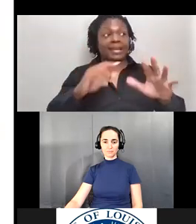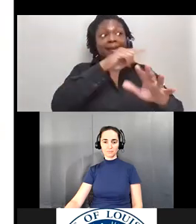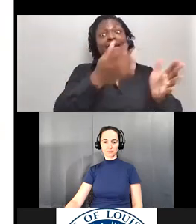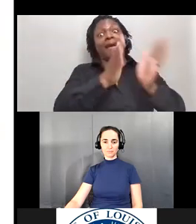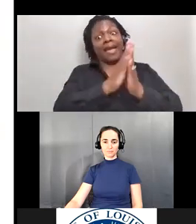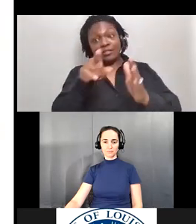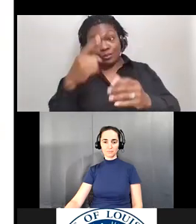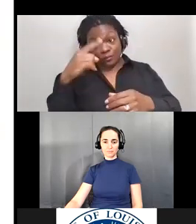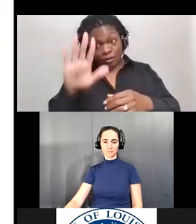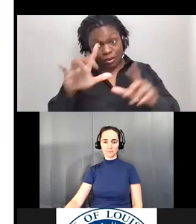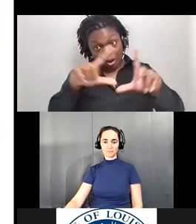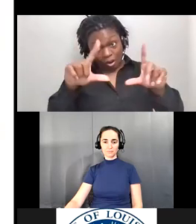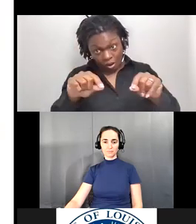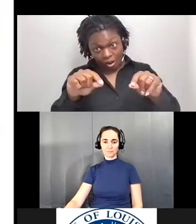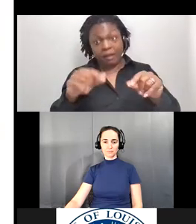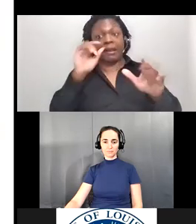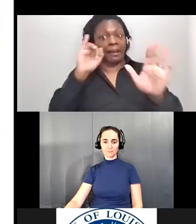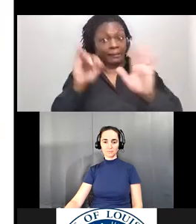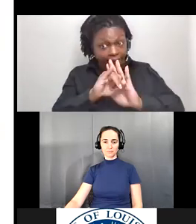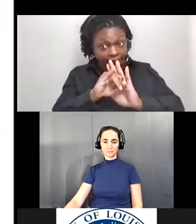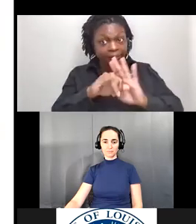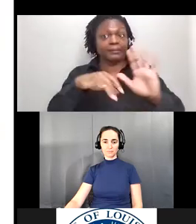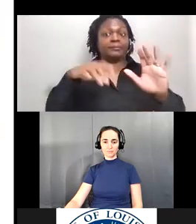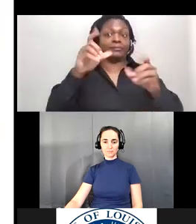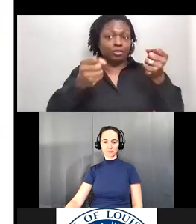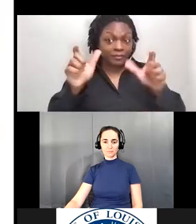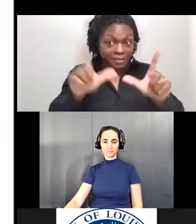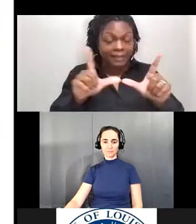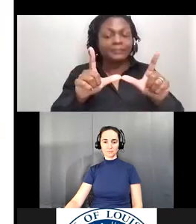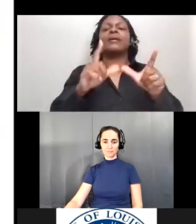16:03:28 And a lot of times they get really they know that they want to show a identity